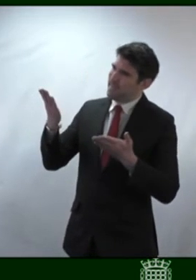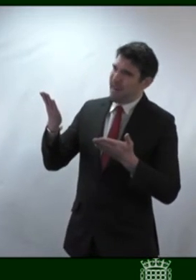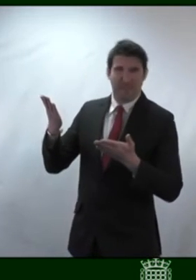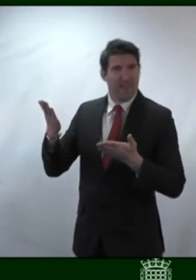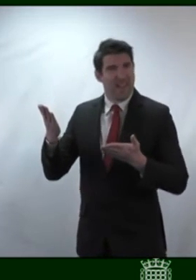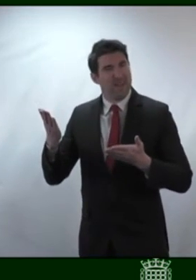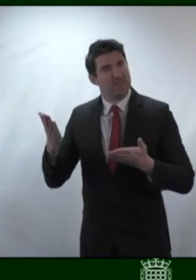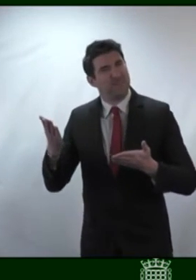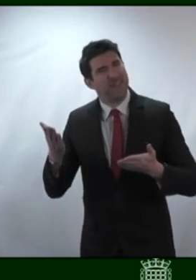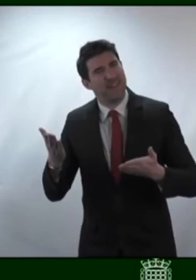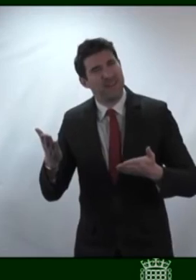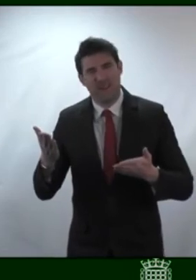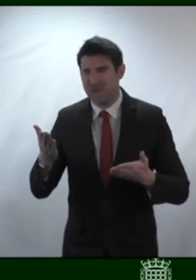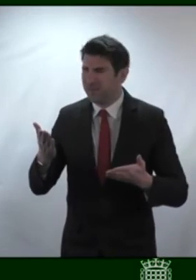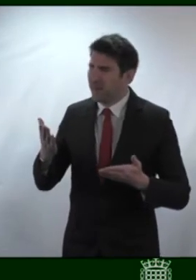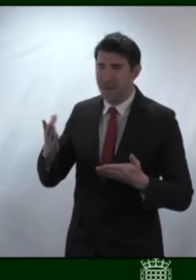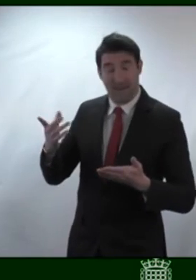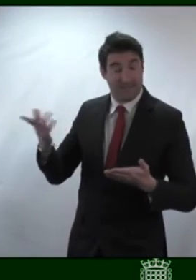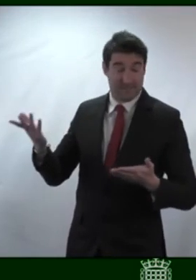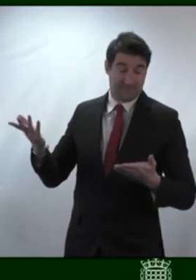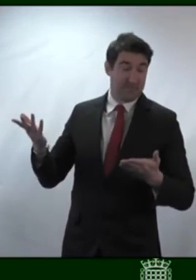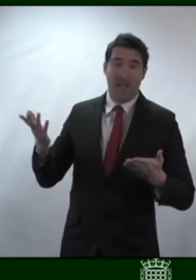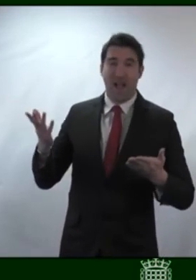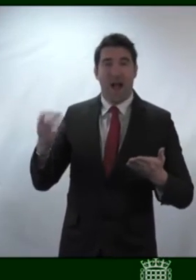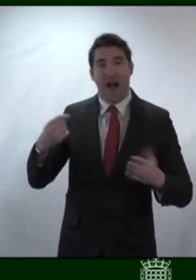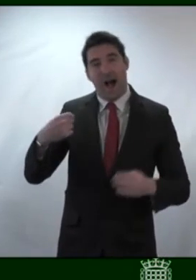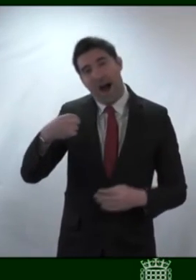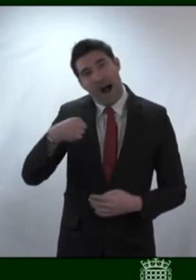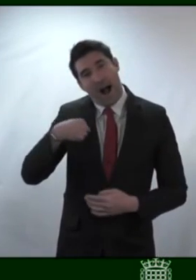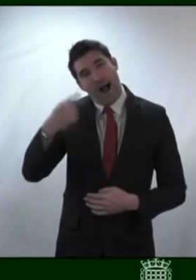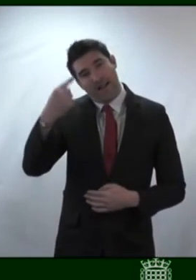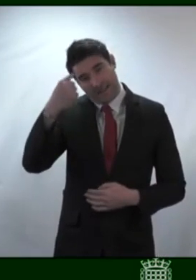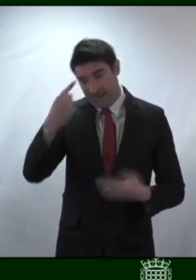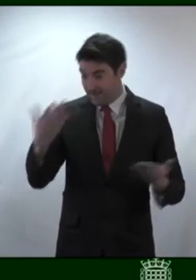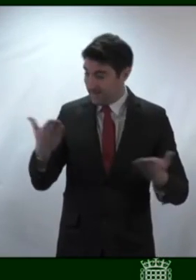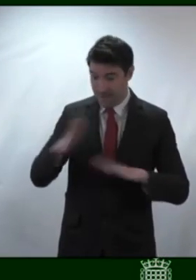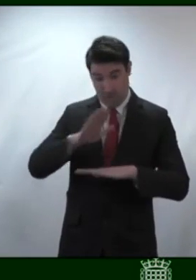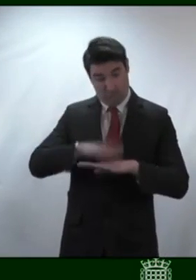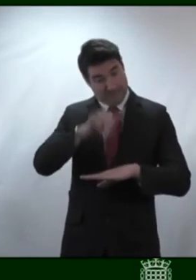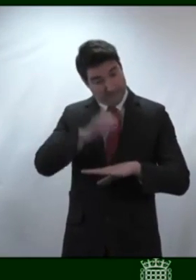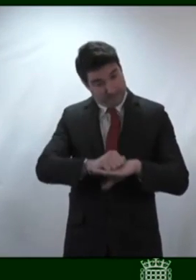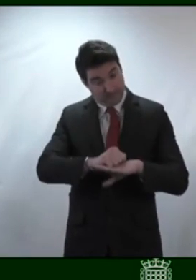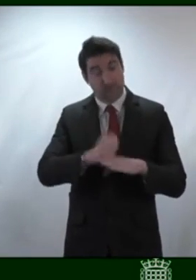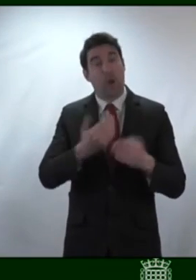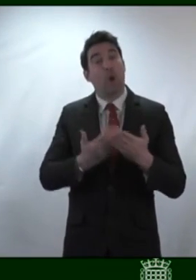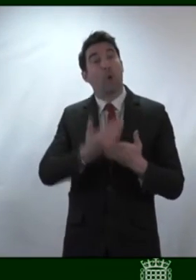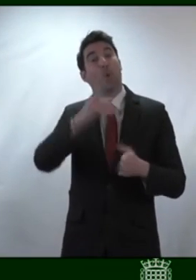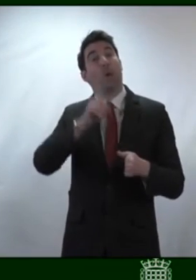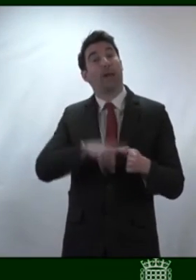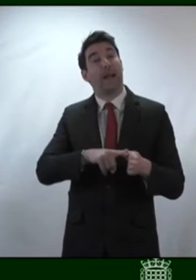hon. and learned Gentleman in this season of good will is any kind of point of view at all